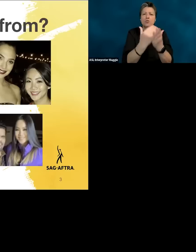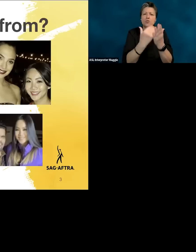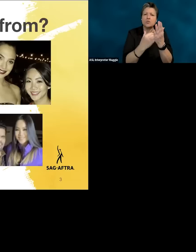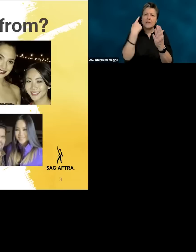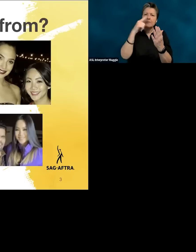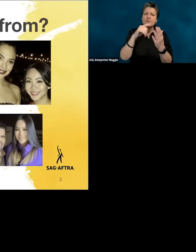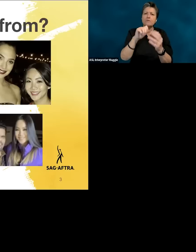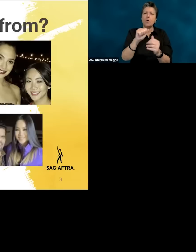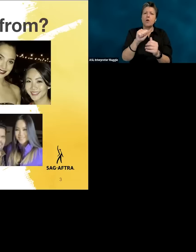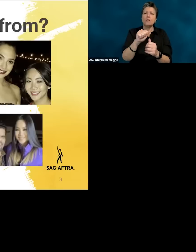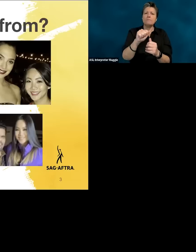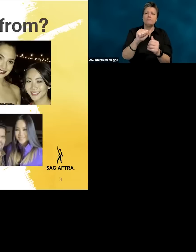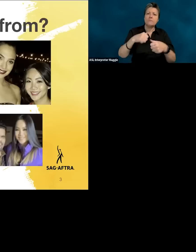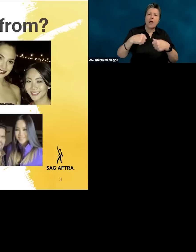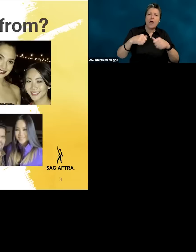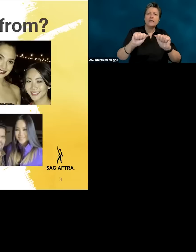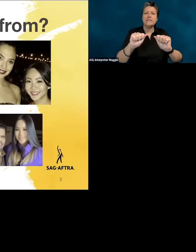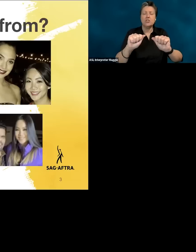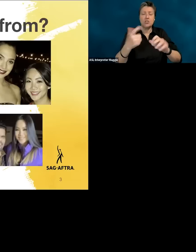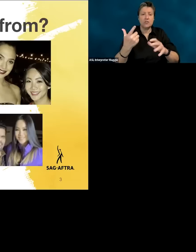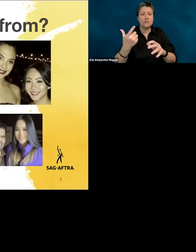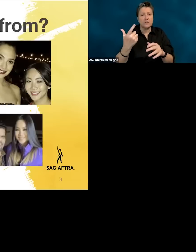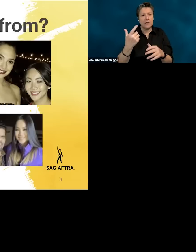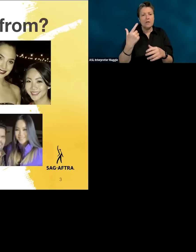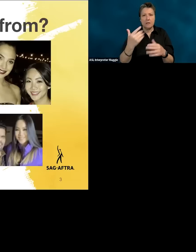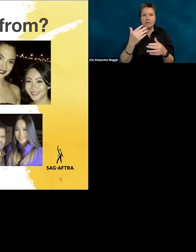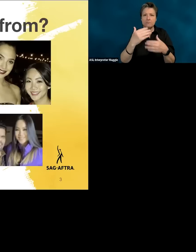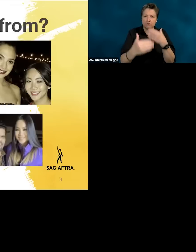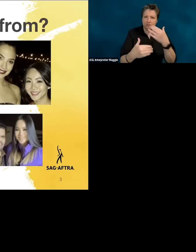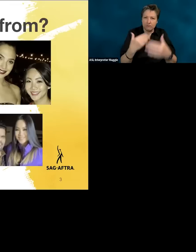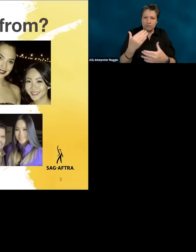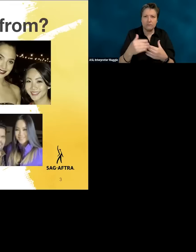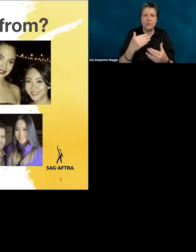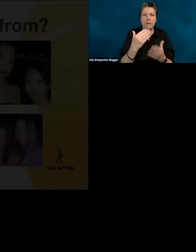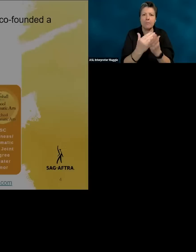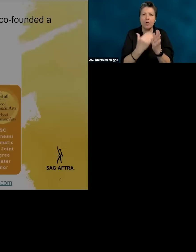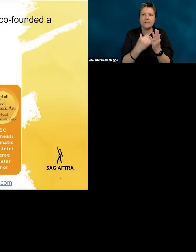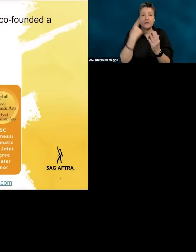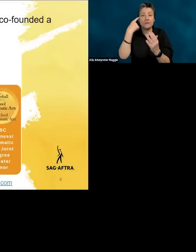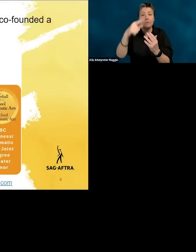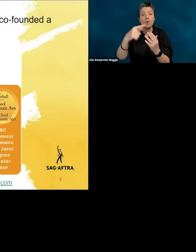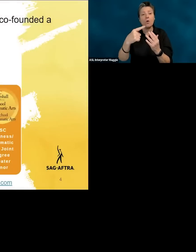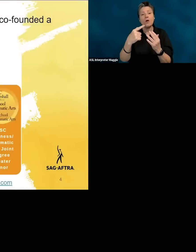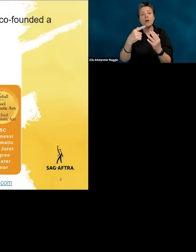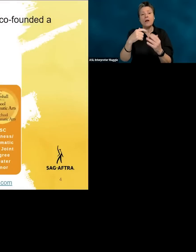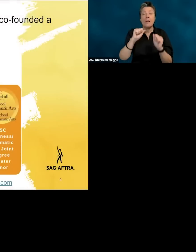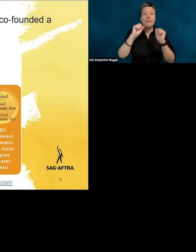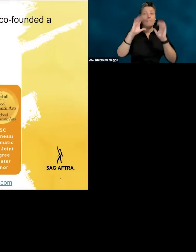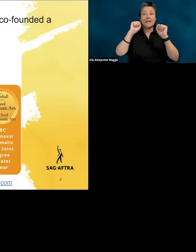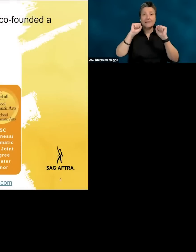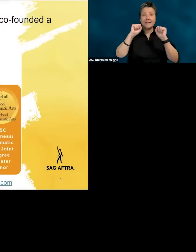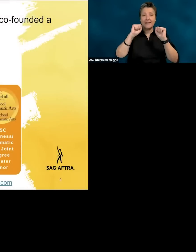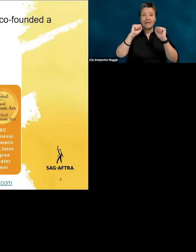there's steps and processes for getting amazing opportunities and bookings. Also, I worked in casting representation